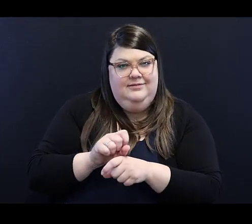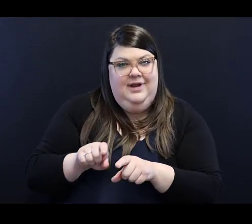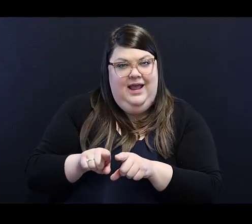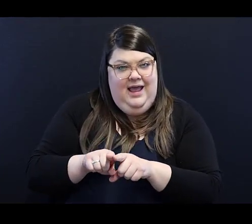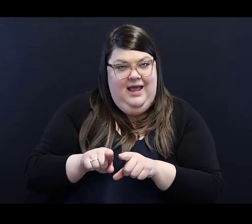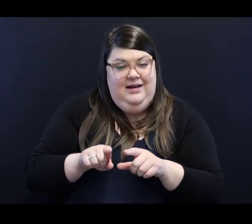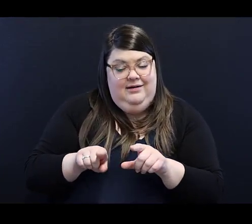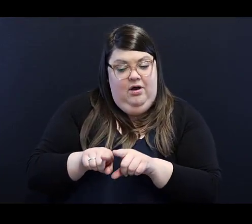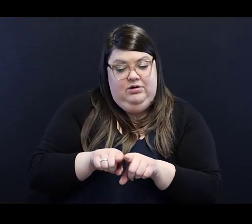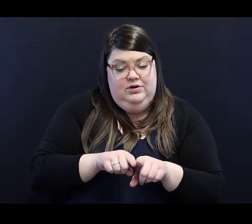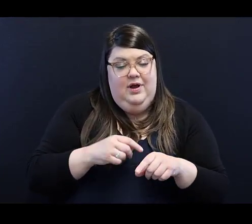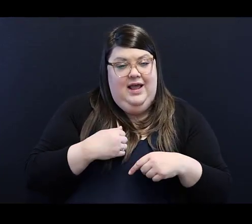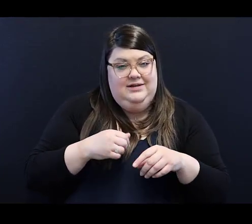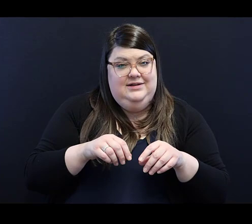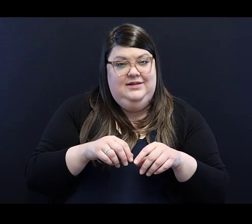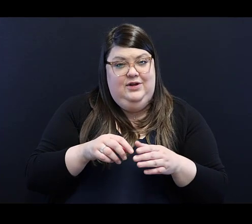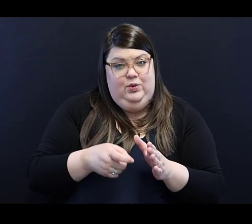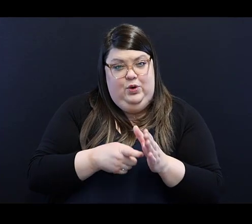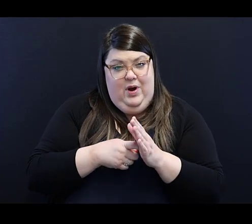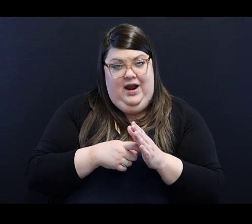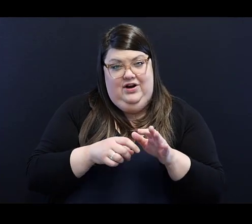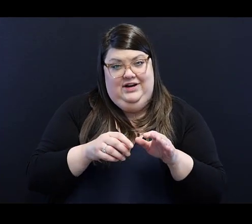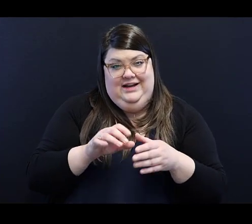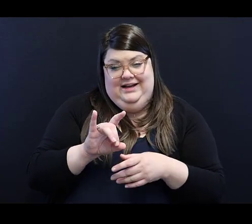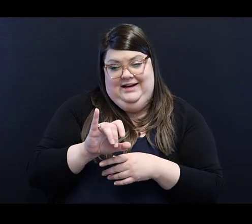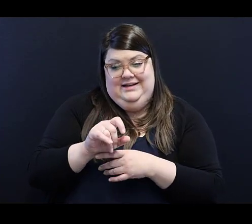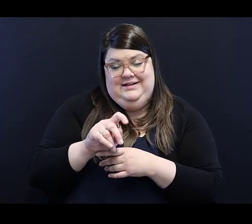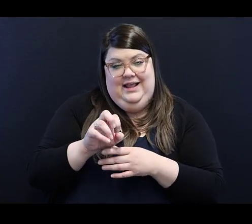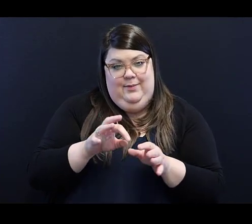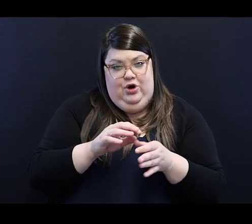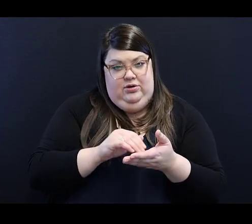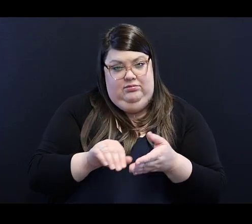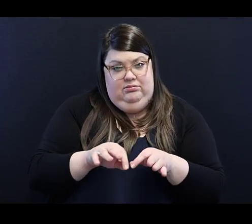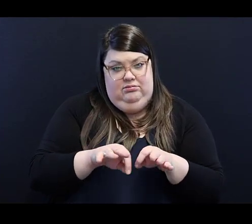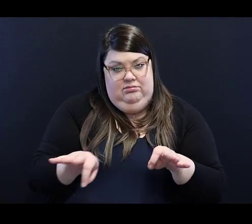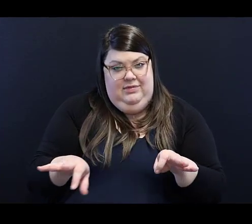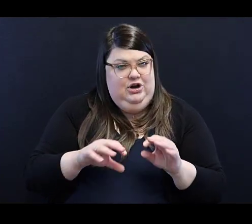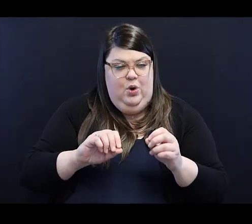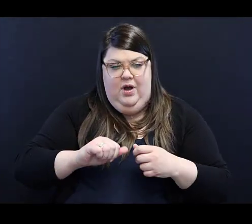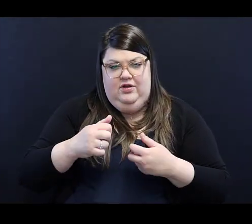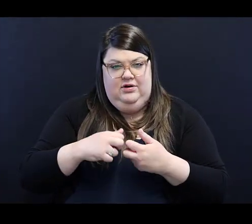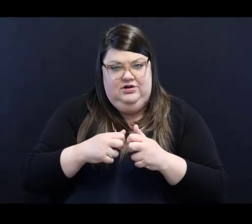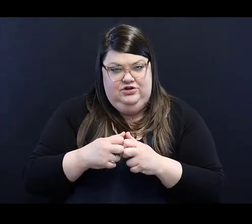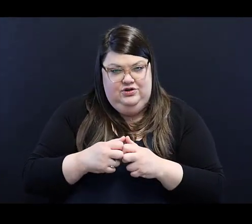has no other technical issues. New Editions will contact the grantee to communicate accessibility